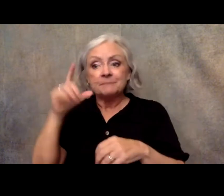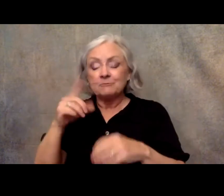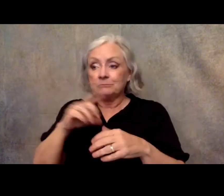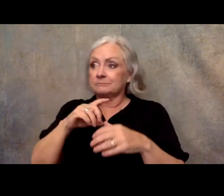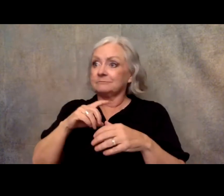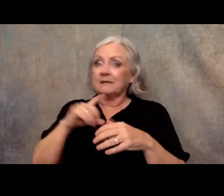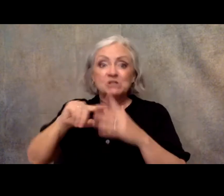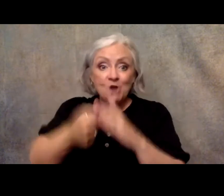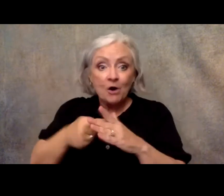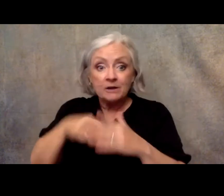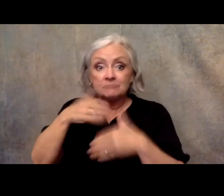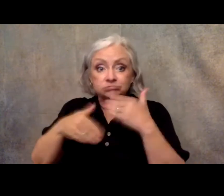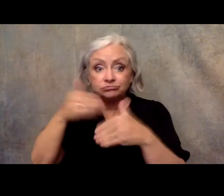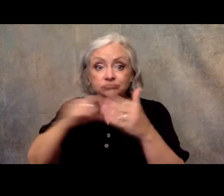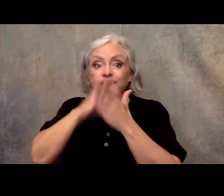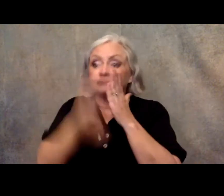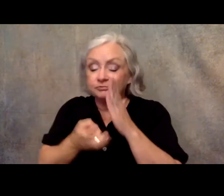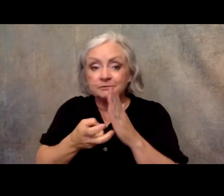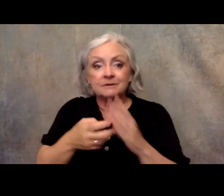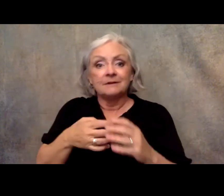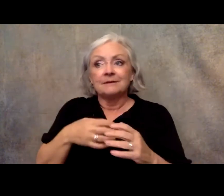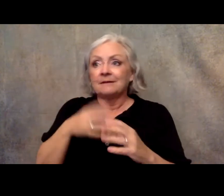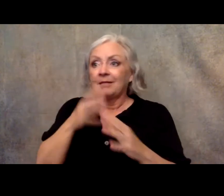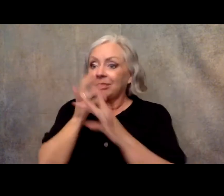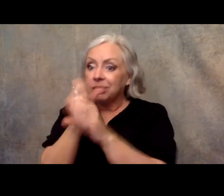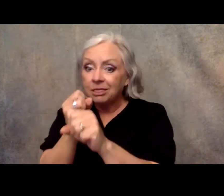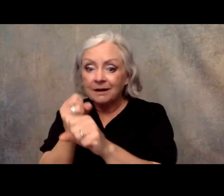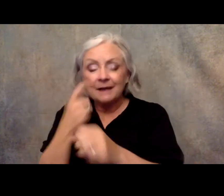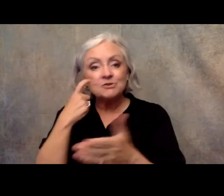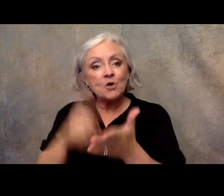And one of the things that I noticed on there was the captions that were auto